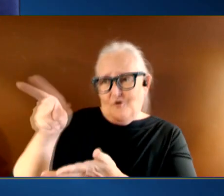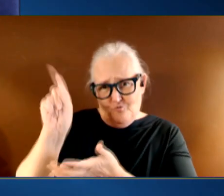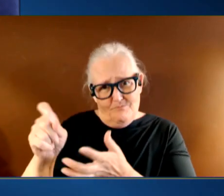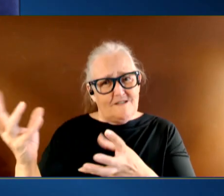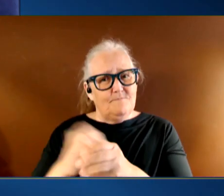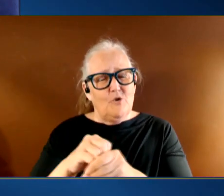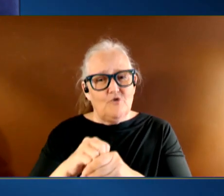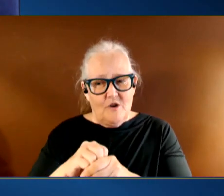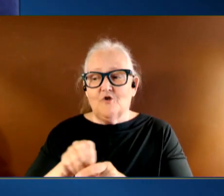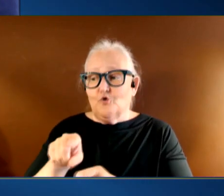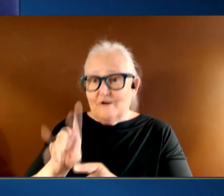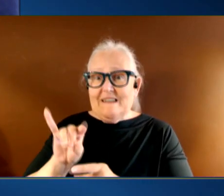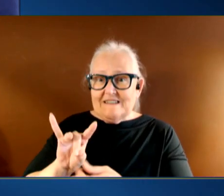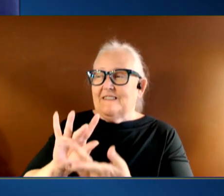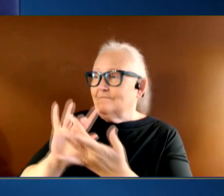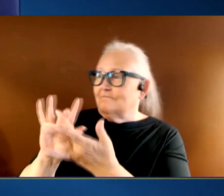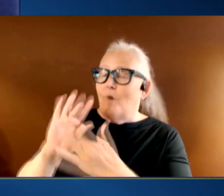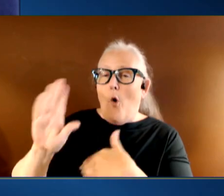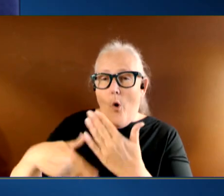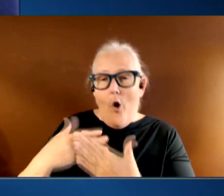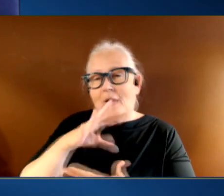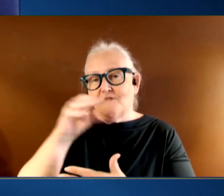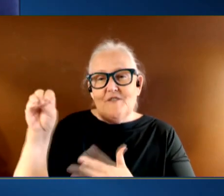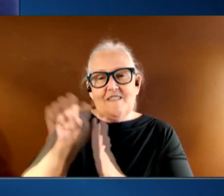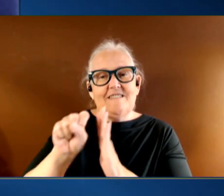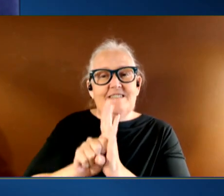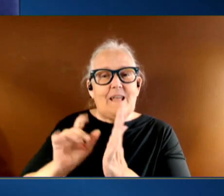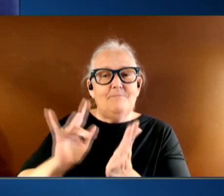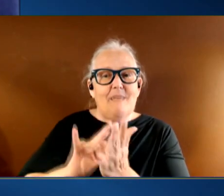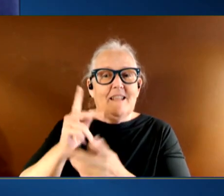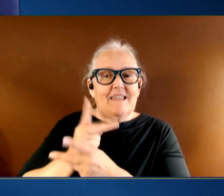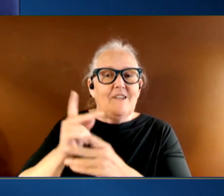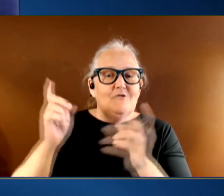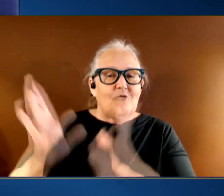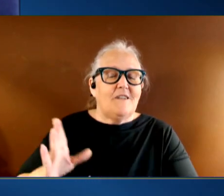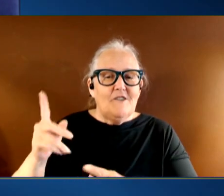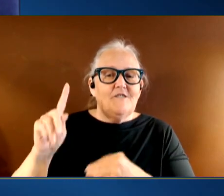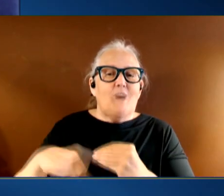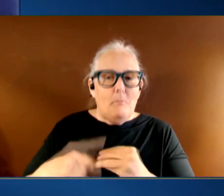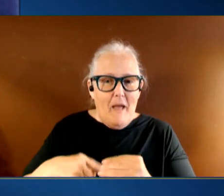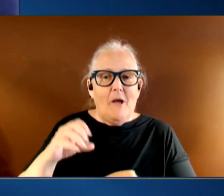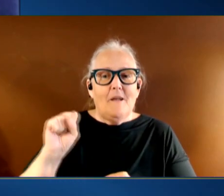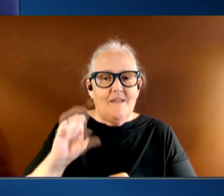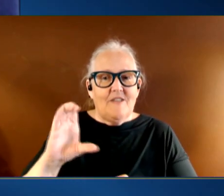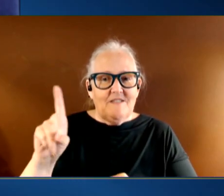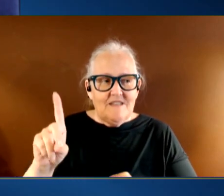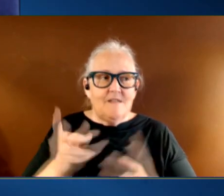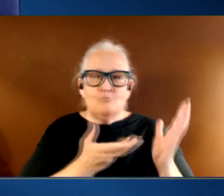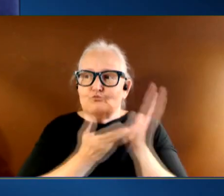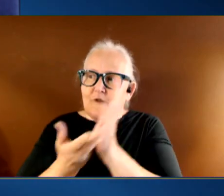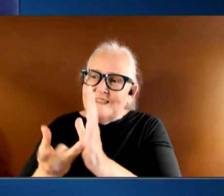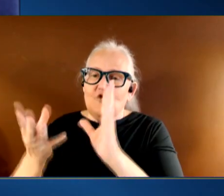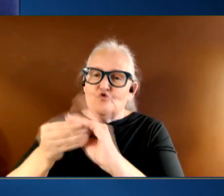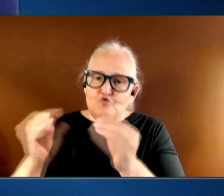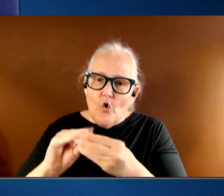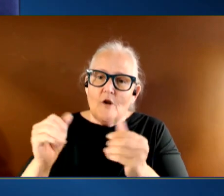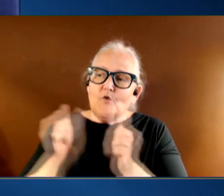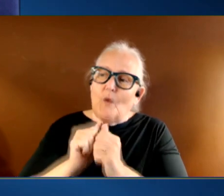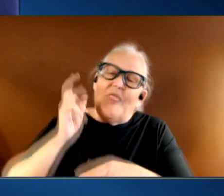out to all 50 state Medicaid directors with data about sickle cell disease, with the stories from the community, with the names of the CBOs that were in their states.